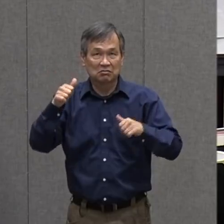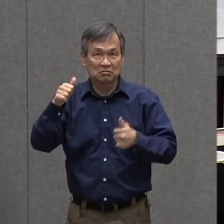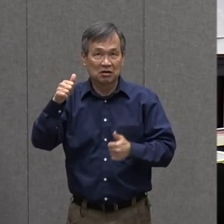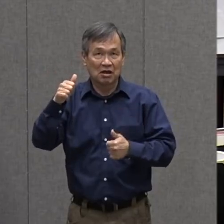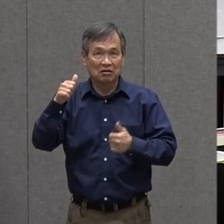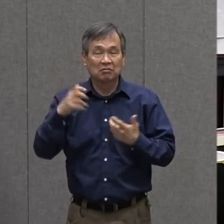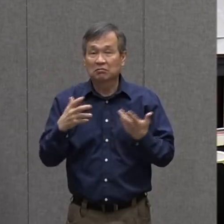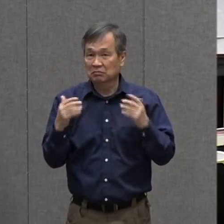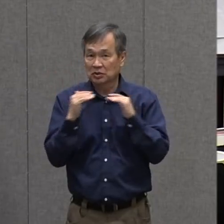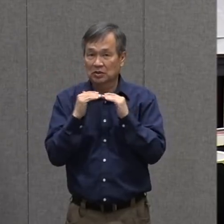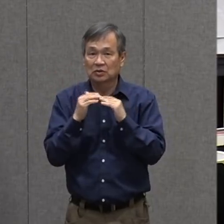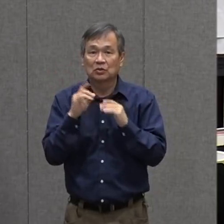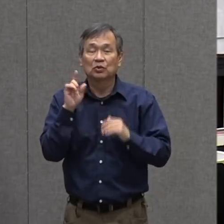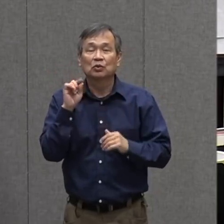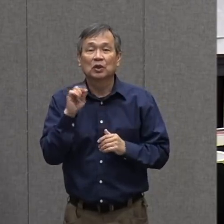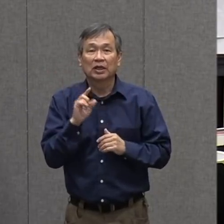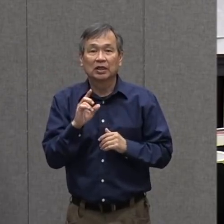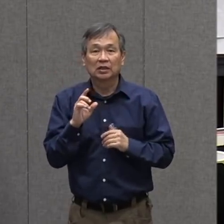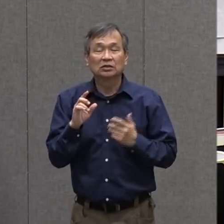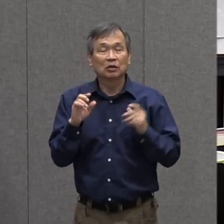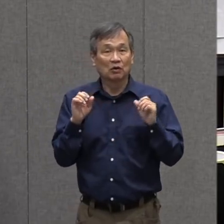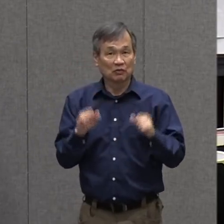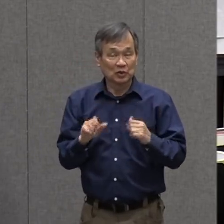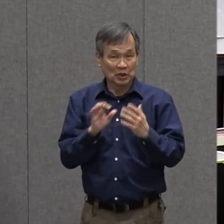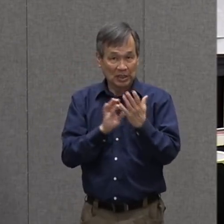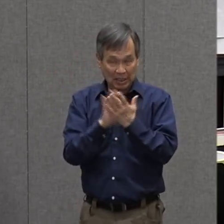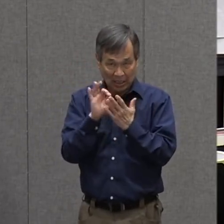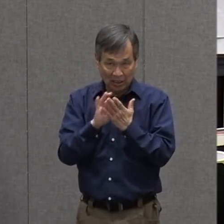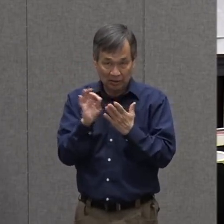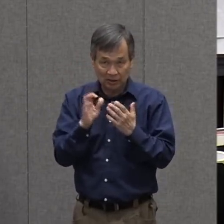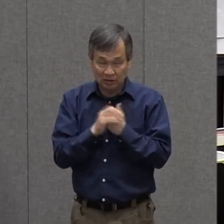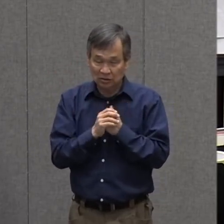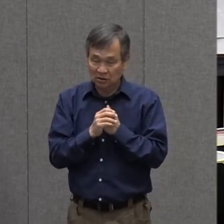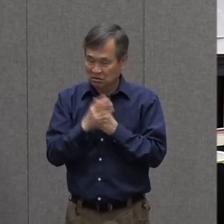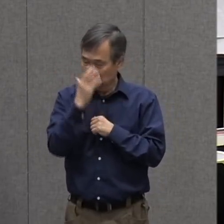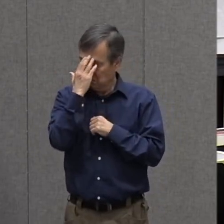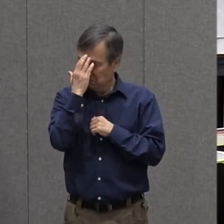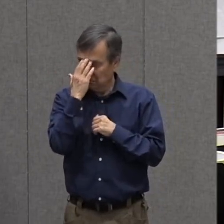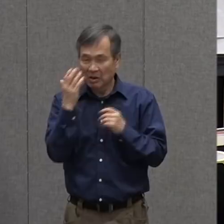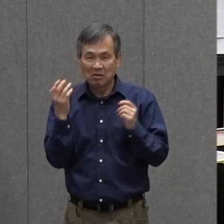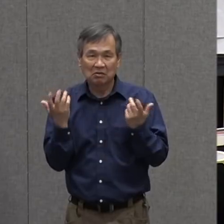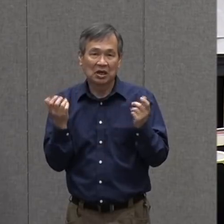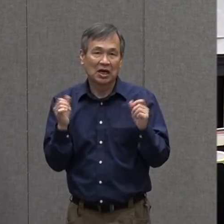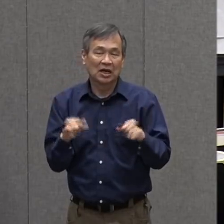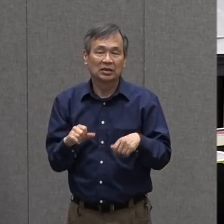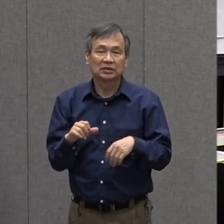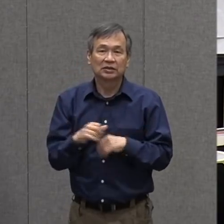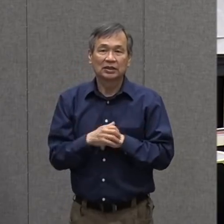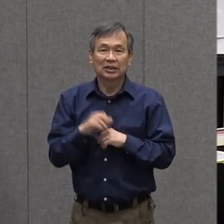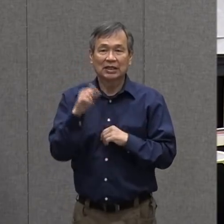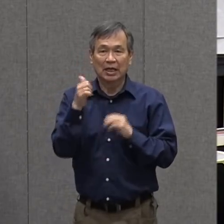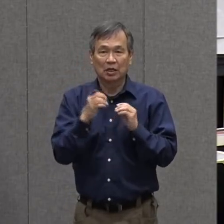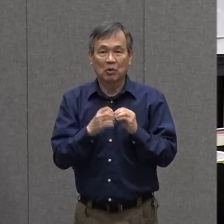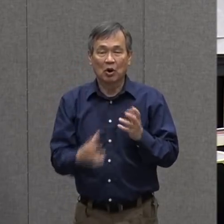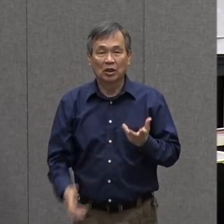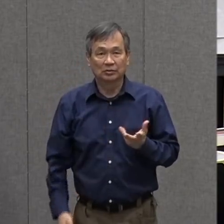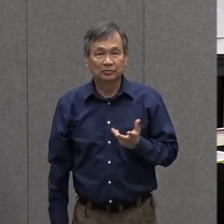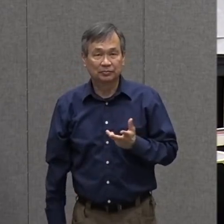and if I counted 10 and then 20 by skip counting, I know I would need 10 more. Okay?